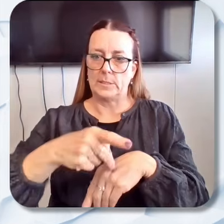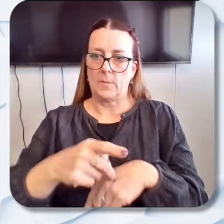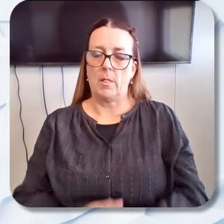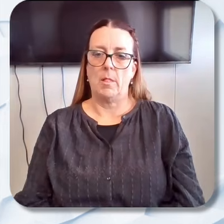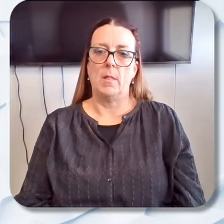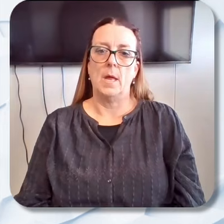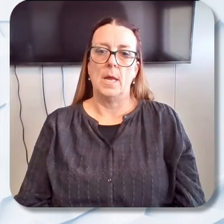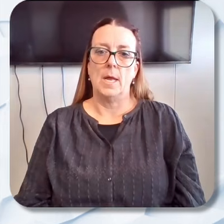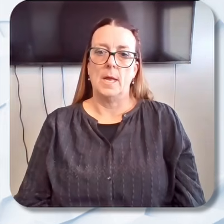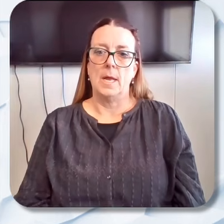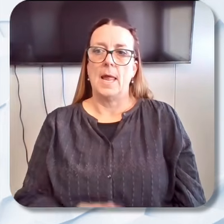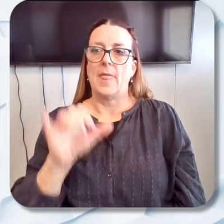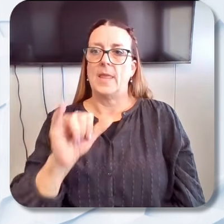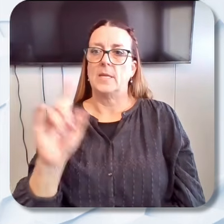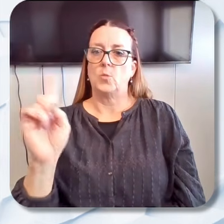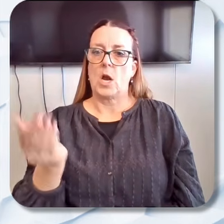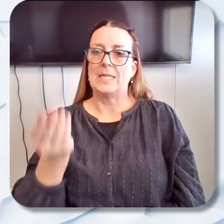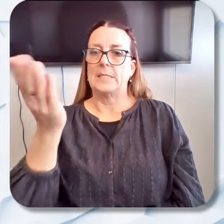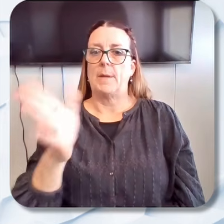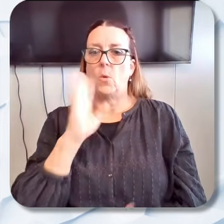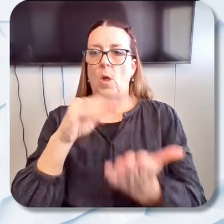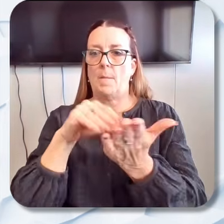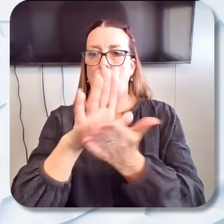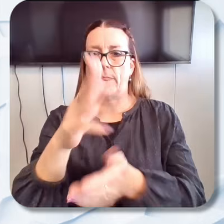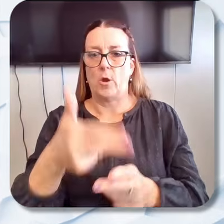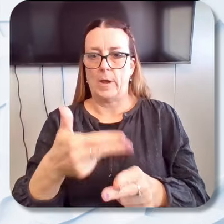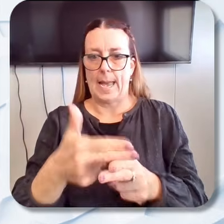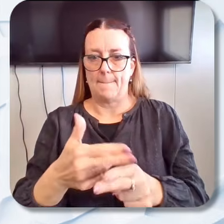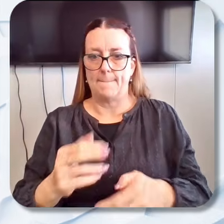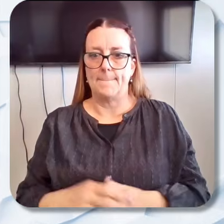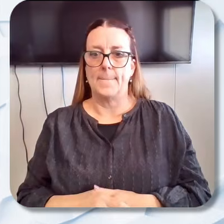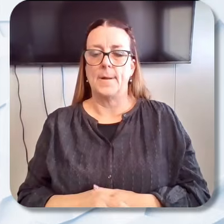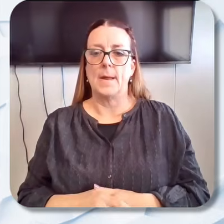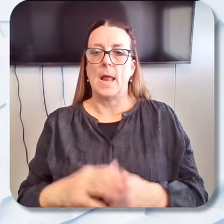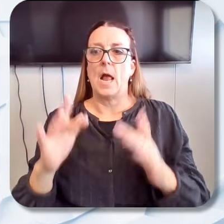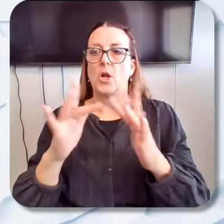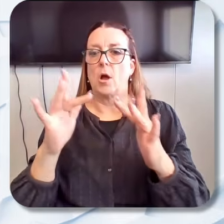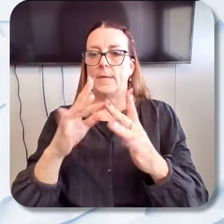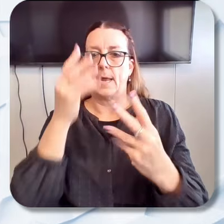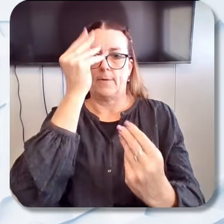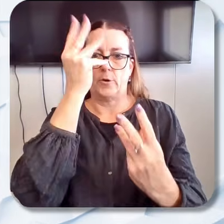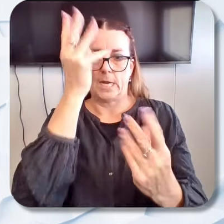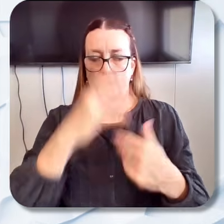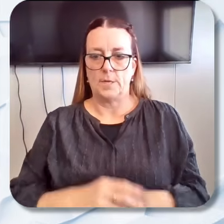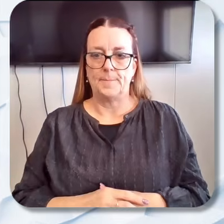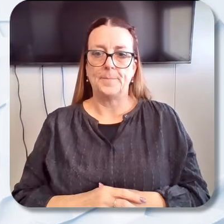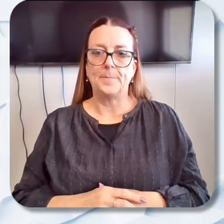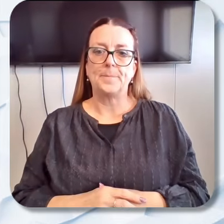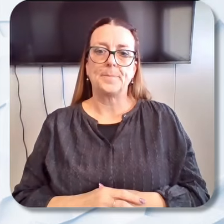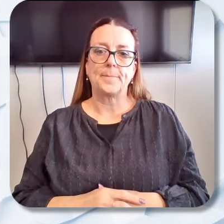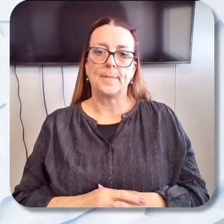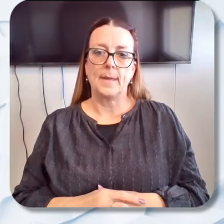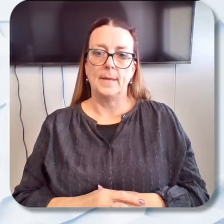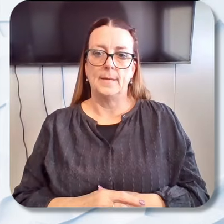So here is where the submitter will set their name, contact, information.